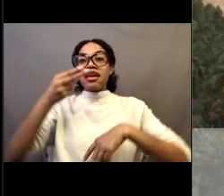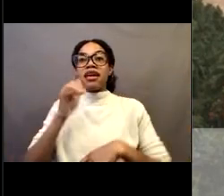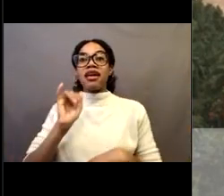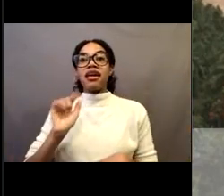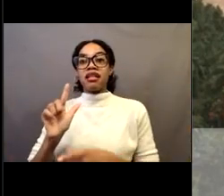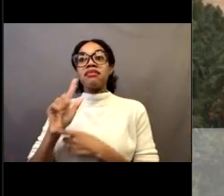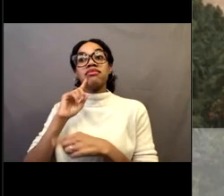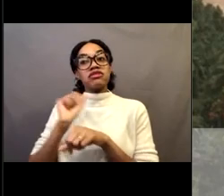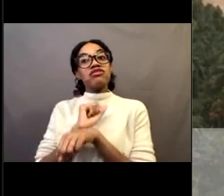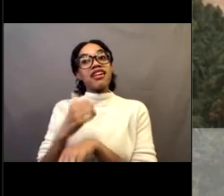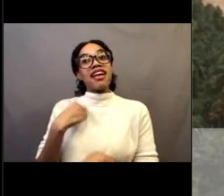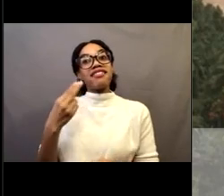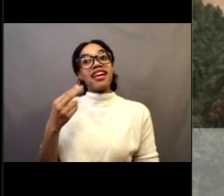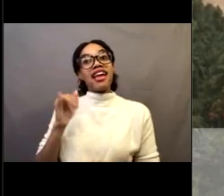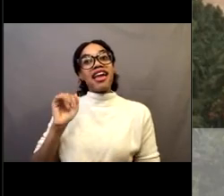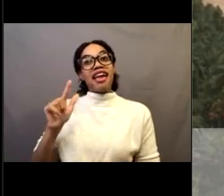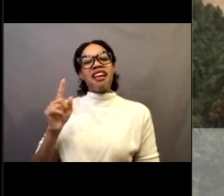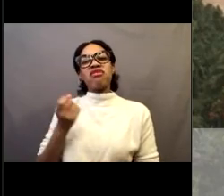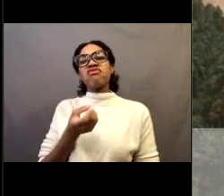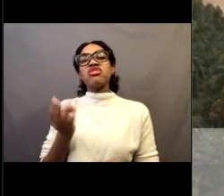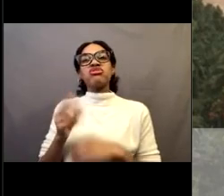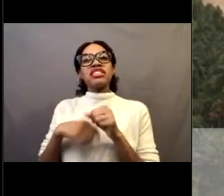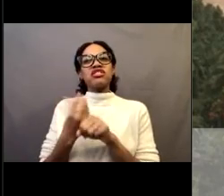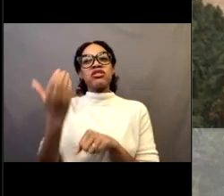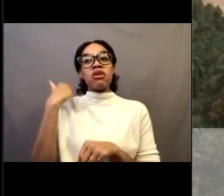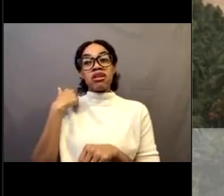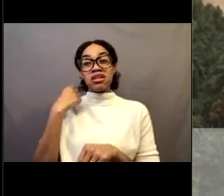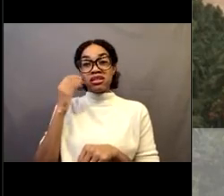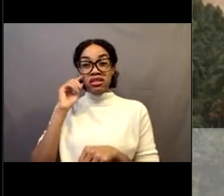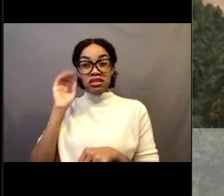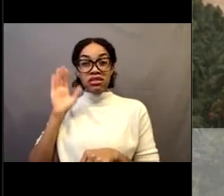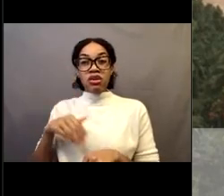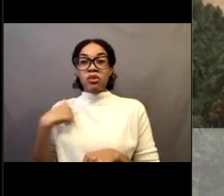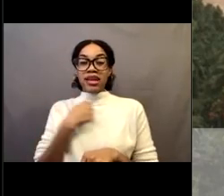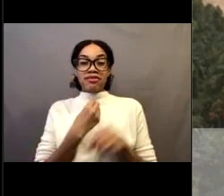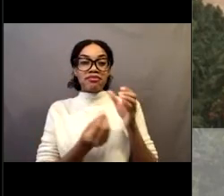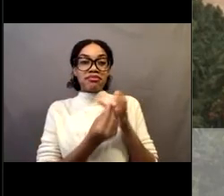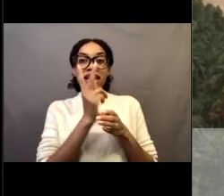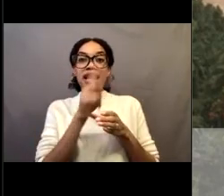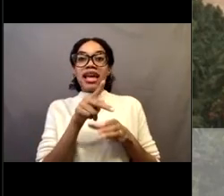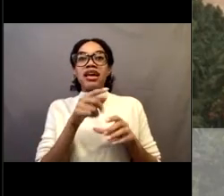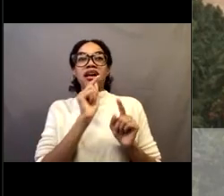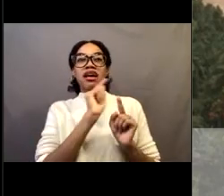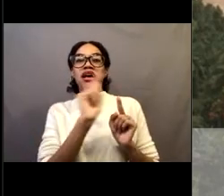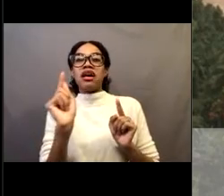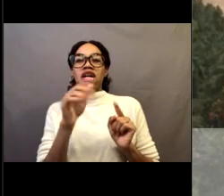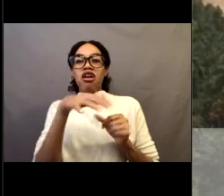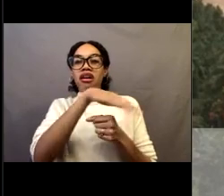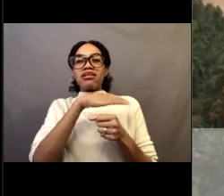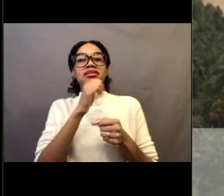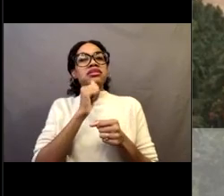of years ago that caused a lot of damage because they're plants in environments not used to getting hail.